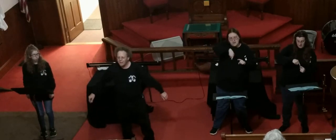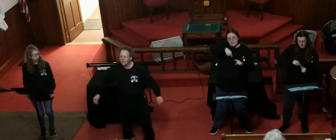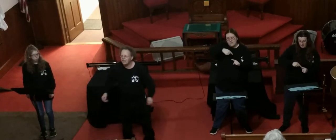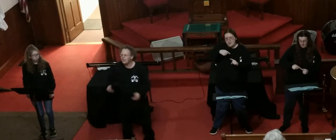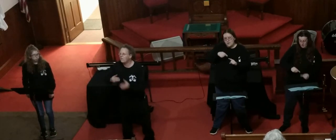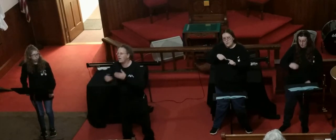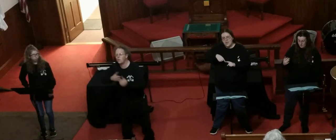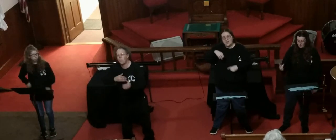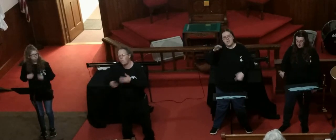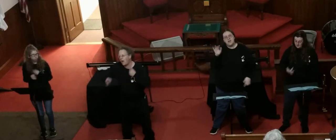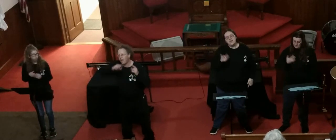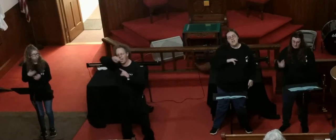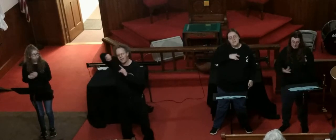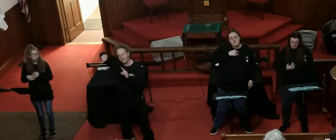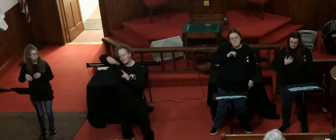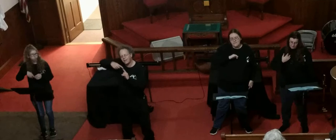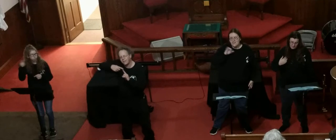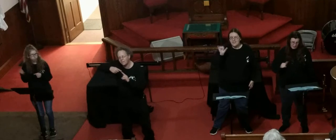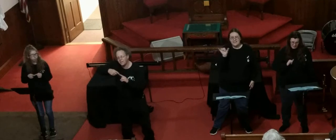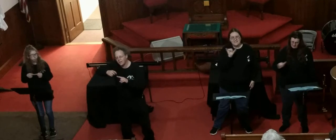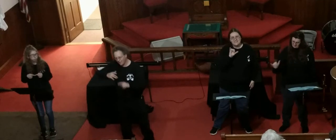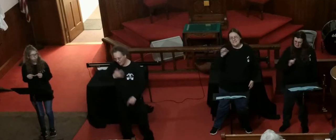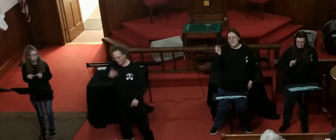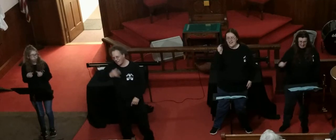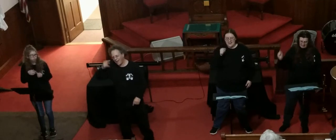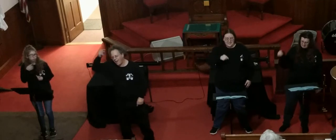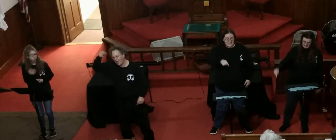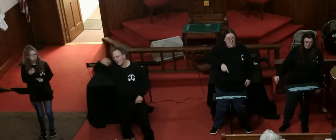Even when it feels like